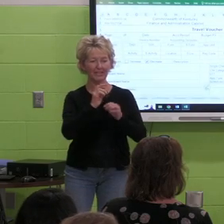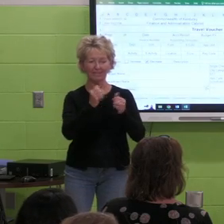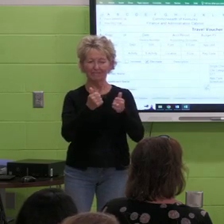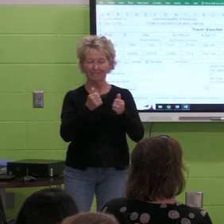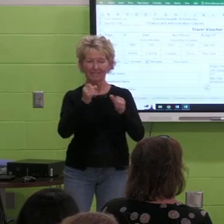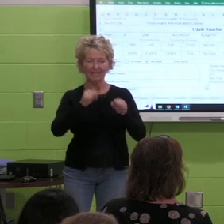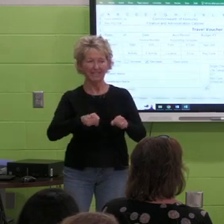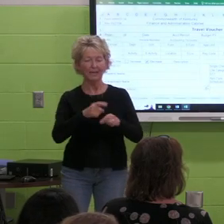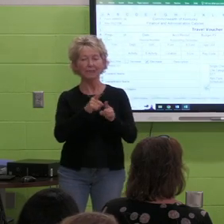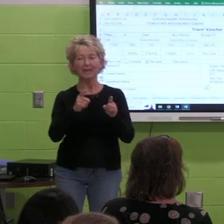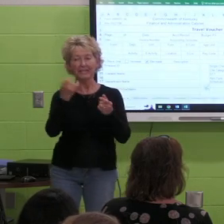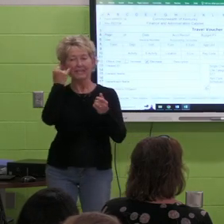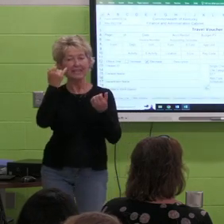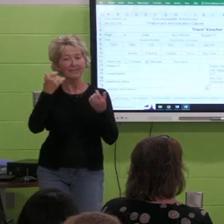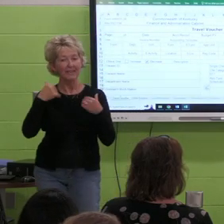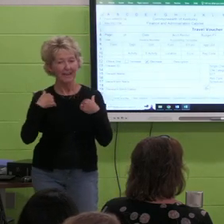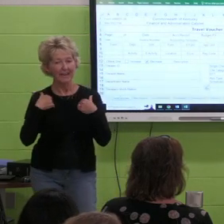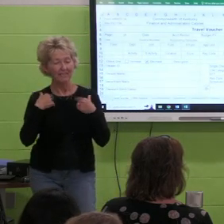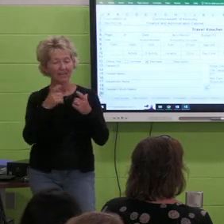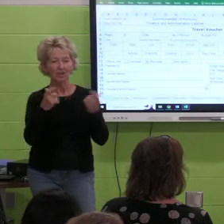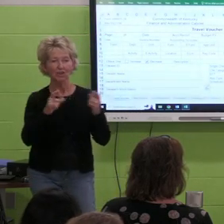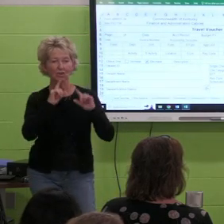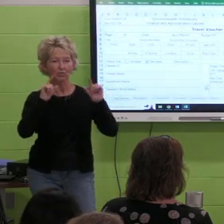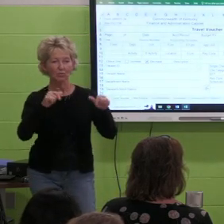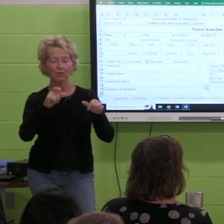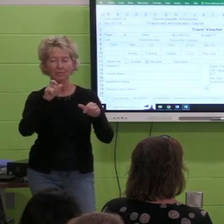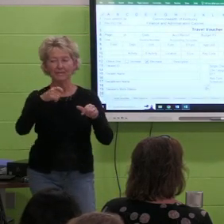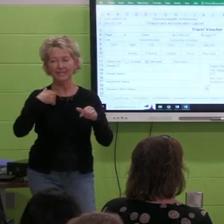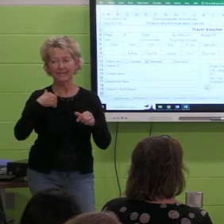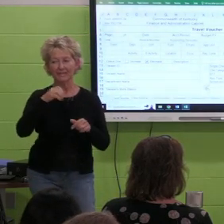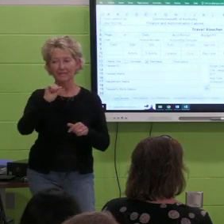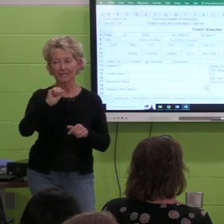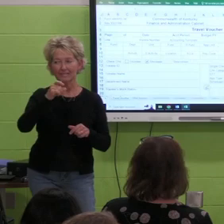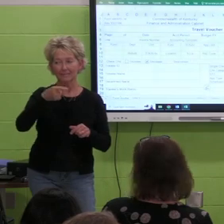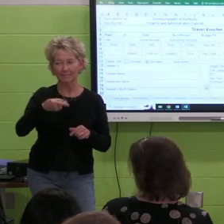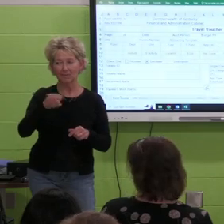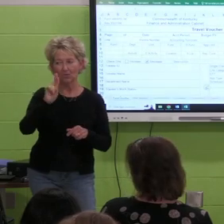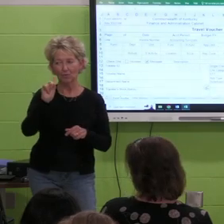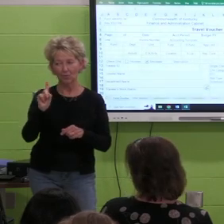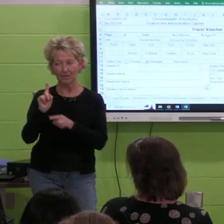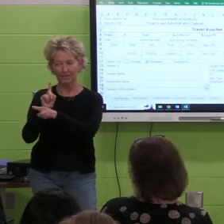in the event that we have a large order we have to have SPR1 we have to finance it has to be